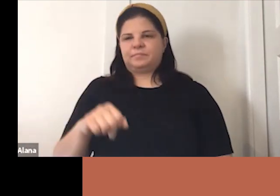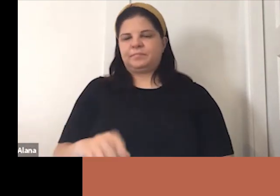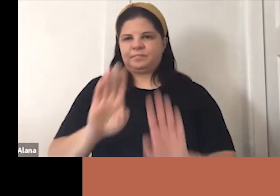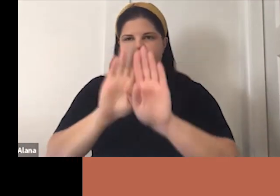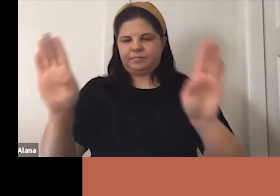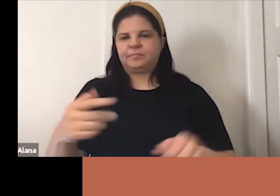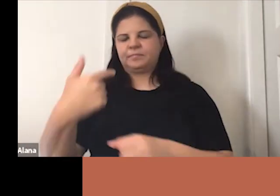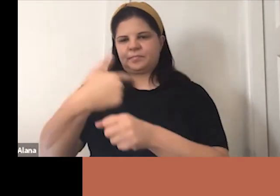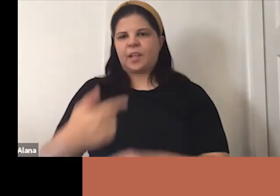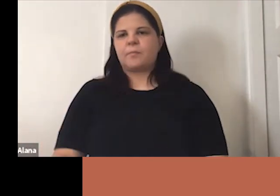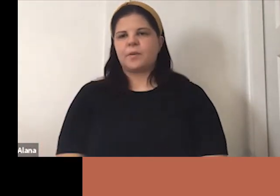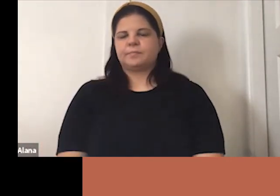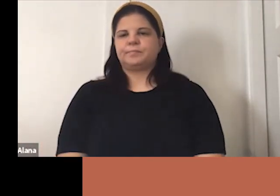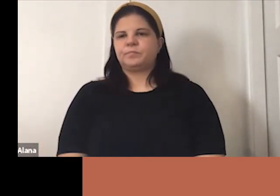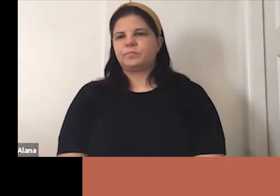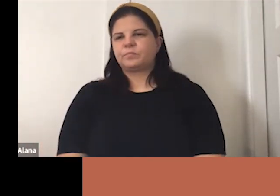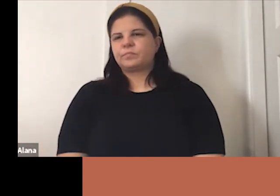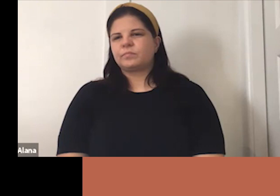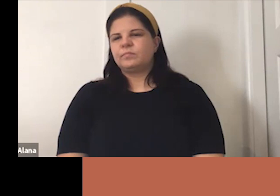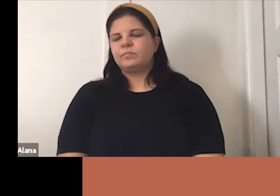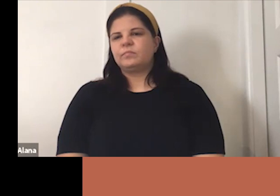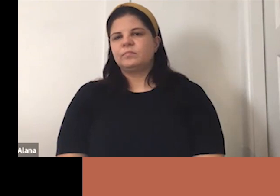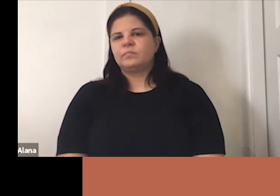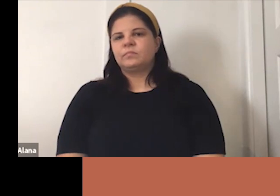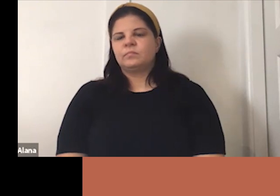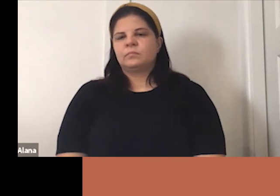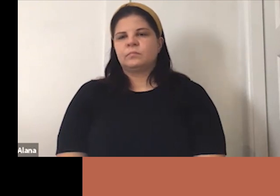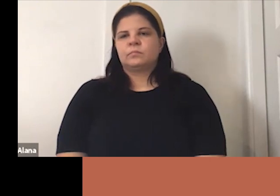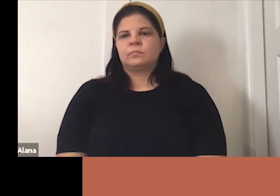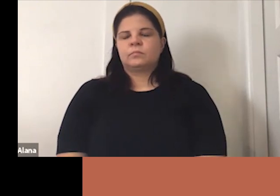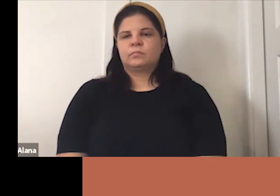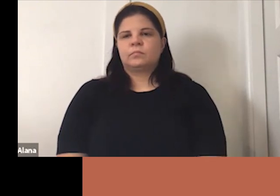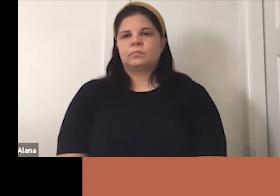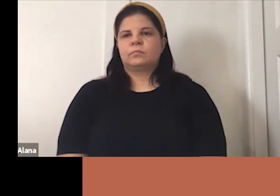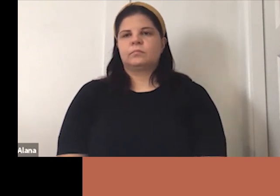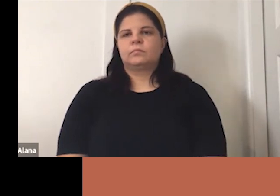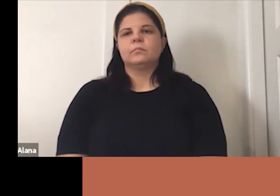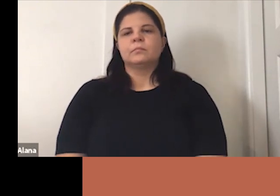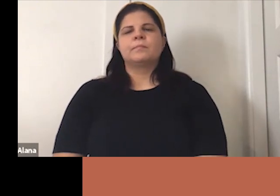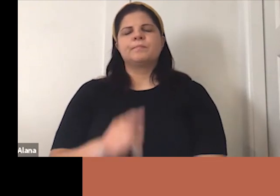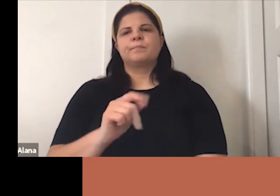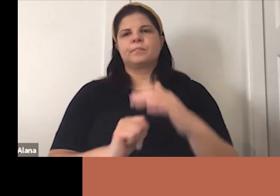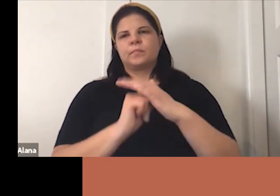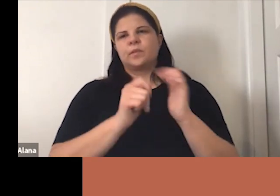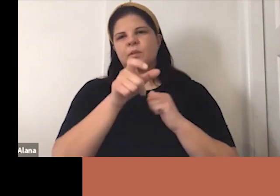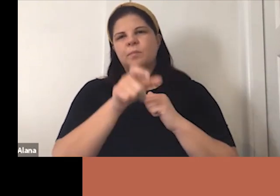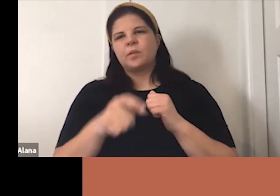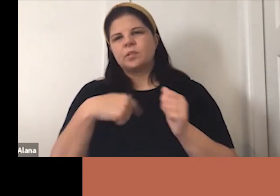Now, the individual I am talking with there is Simon Rippingale.